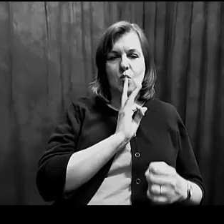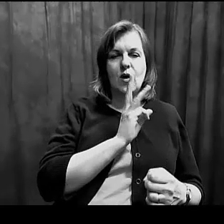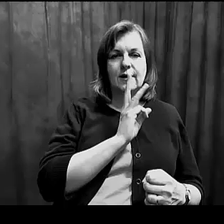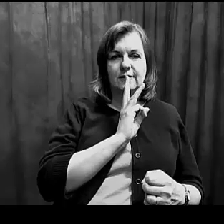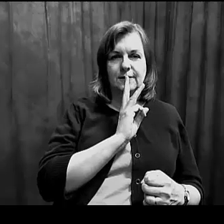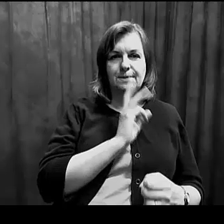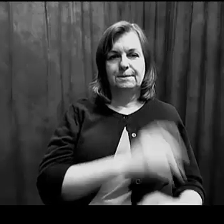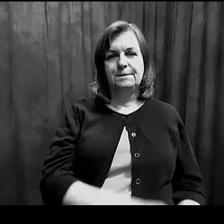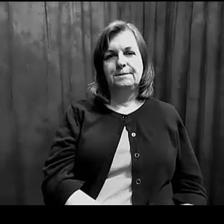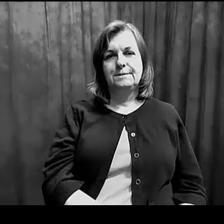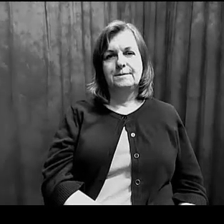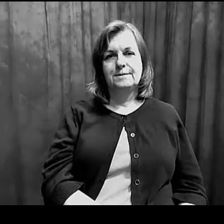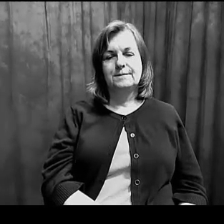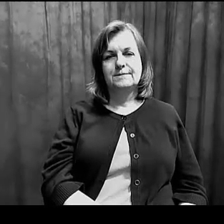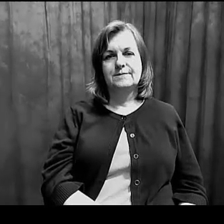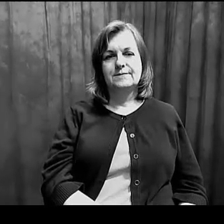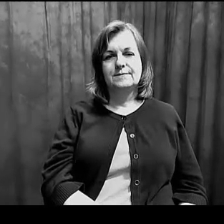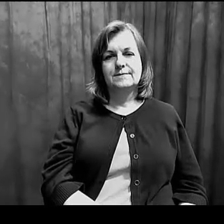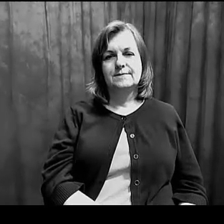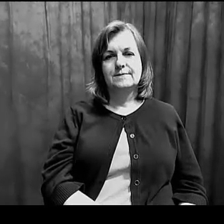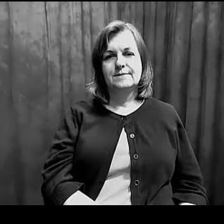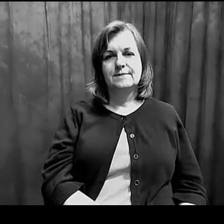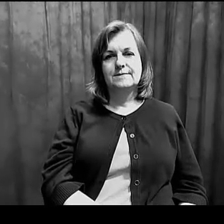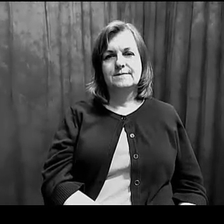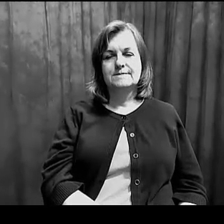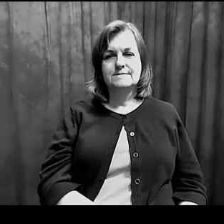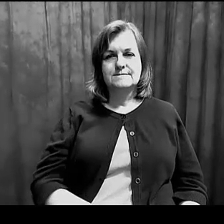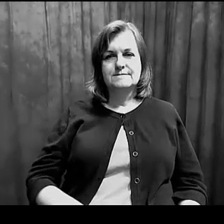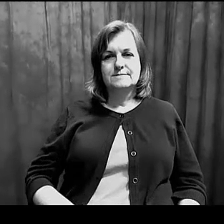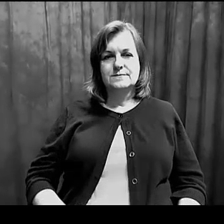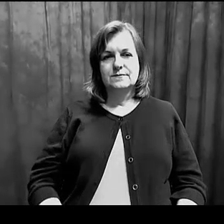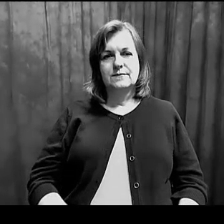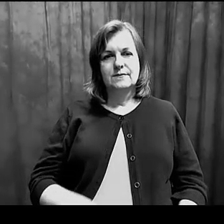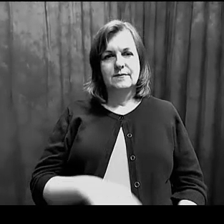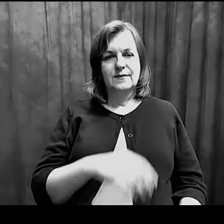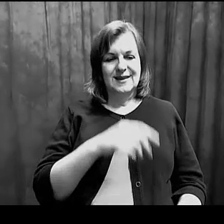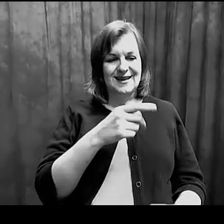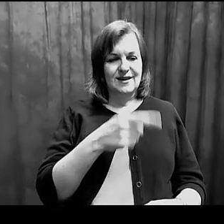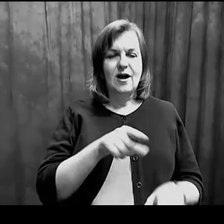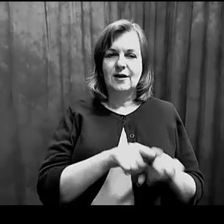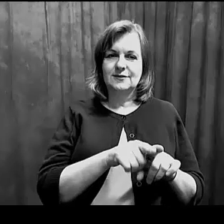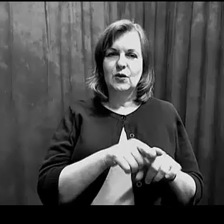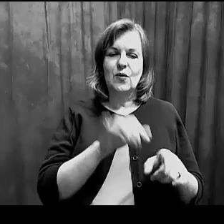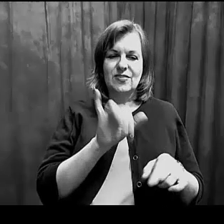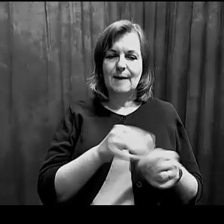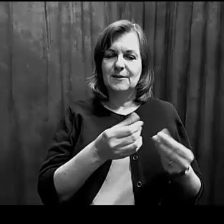interact with water